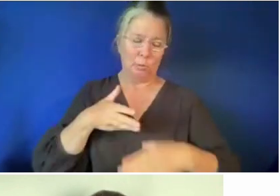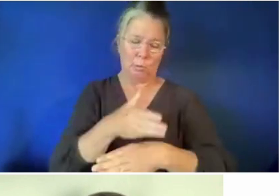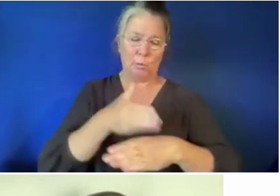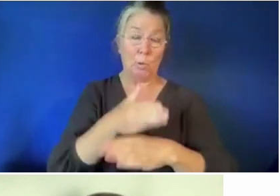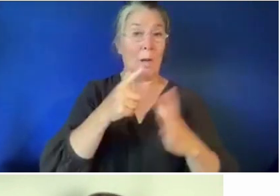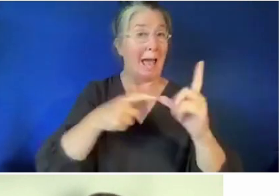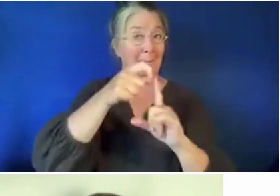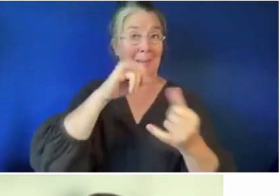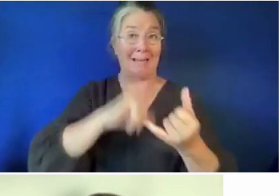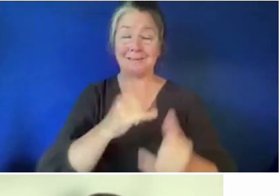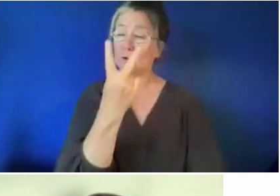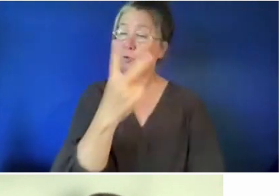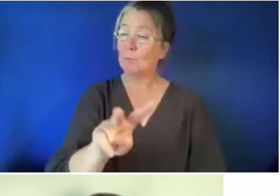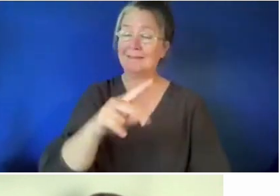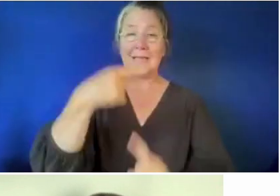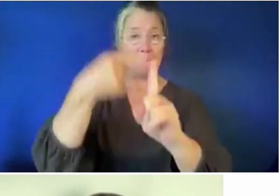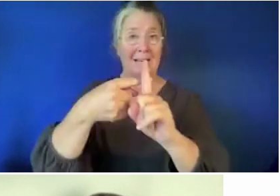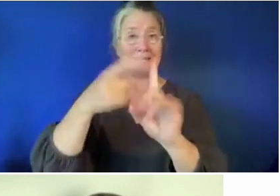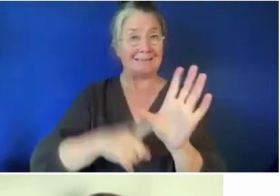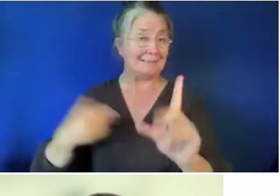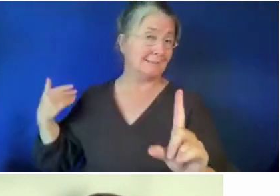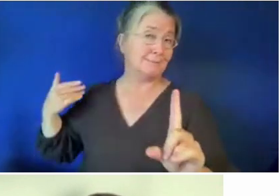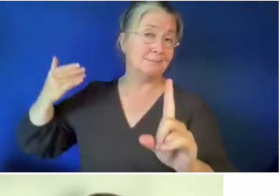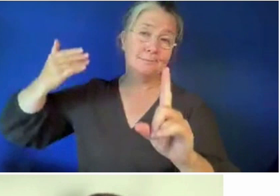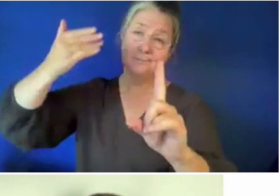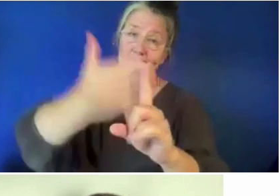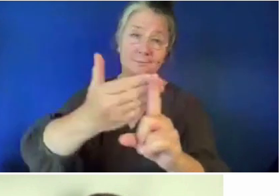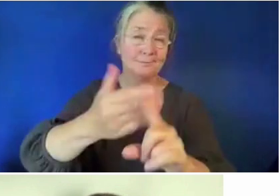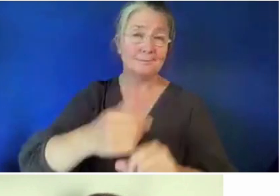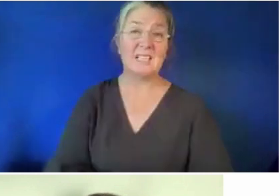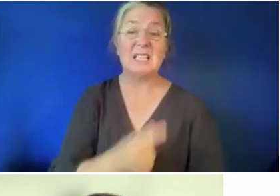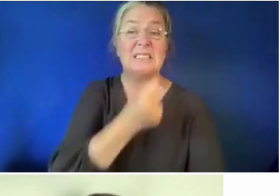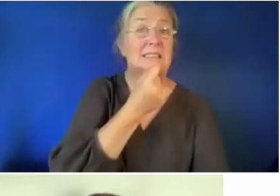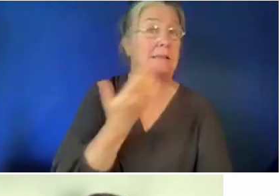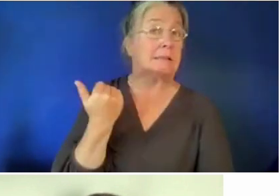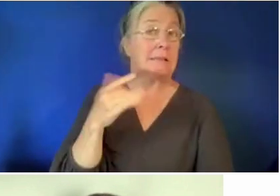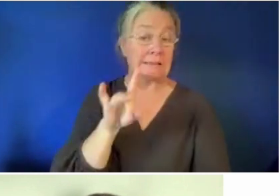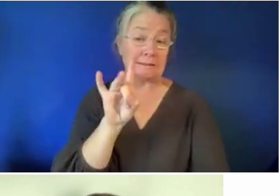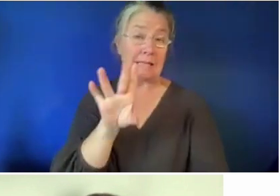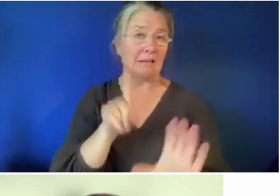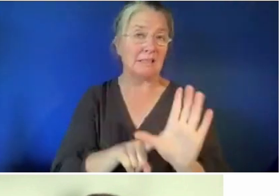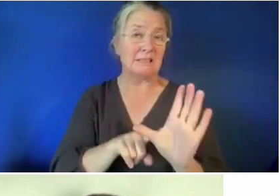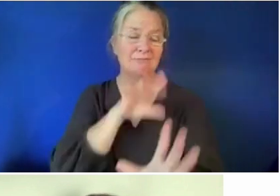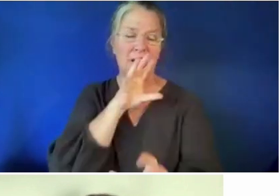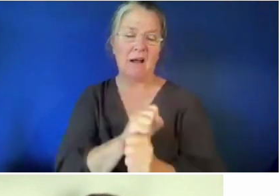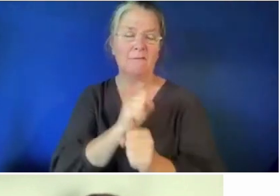governments have gutted the APS capability, sorry, and not kept up with paying conditions.